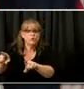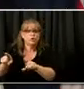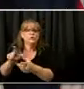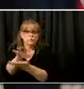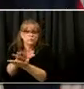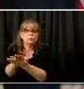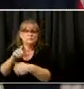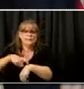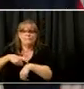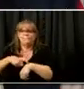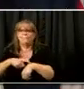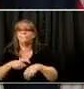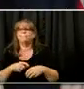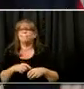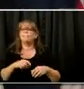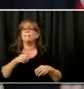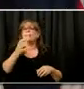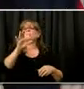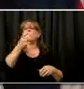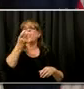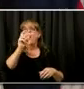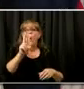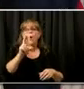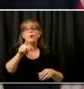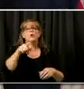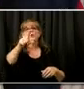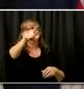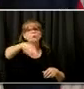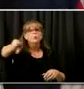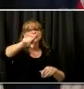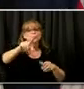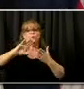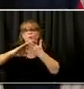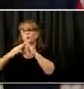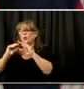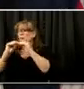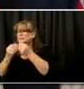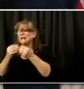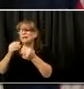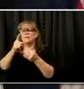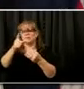them if they're enrolled in school please help connect them to their local school district or